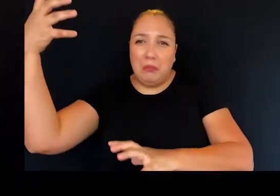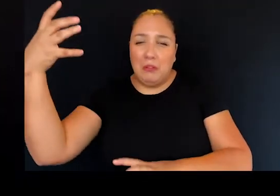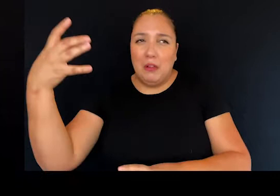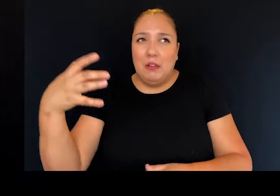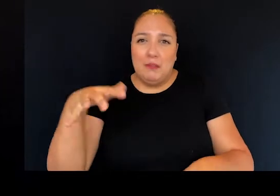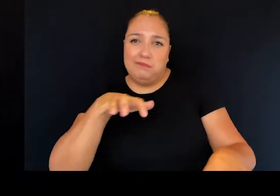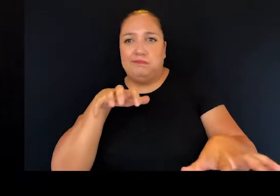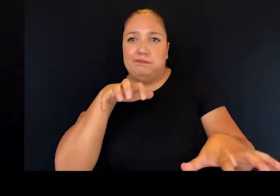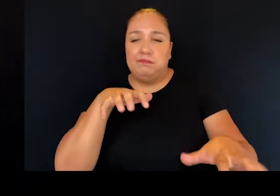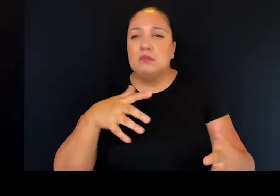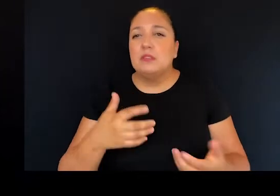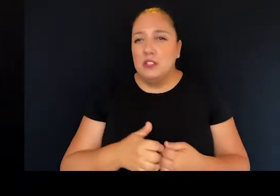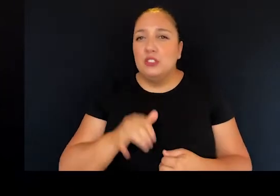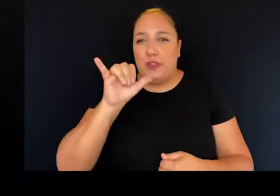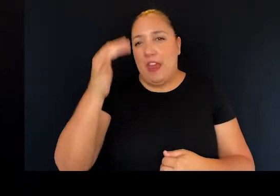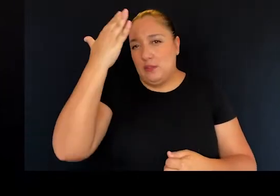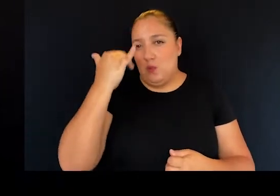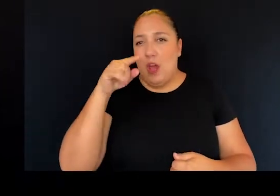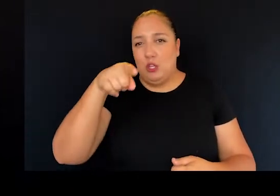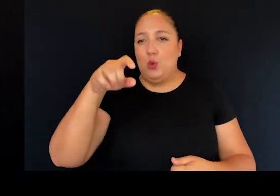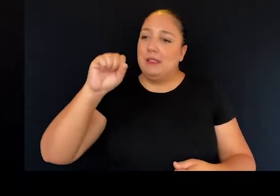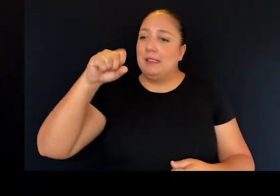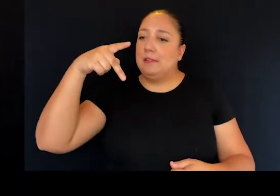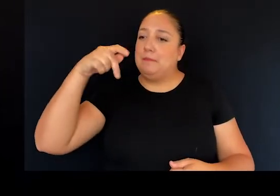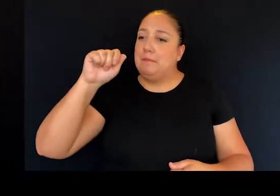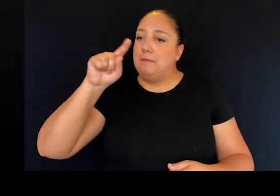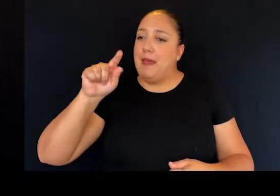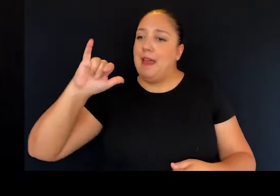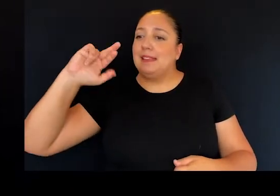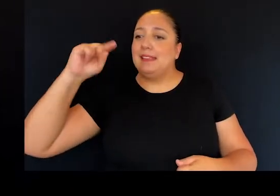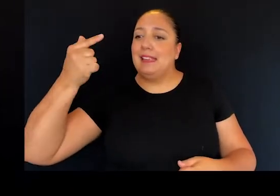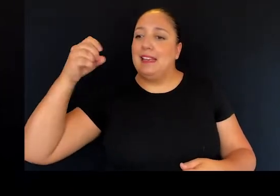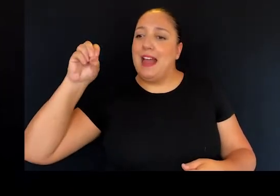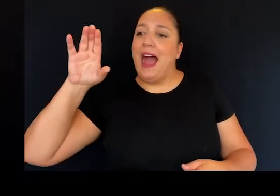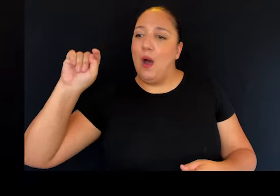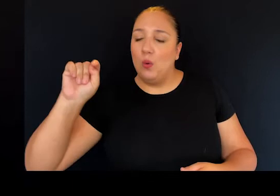with you and for that reason, you're spazzing out or you are a "spaz".